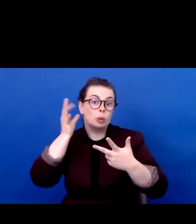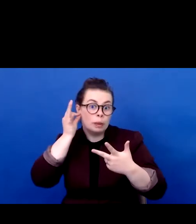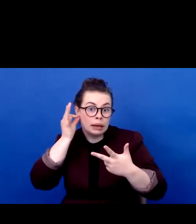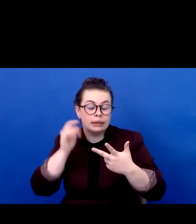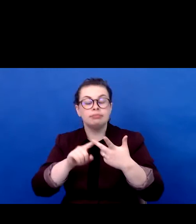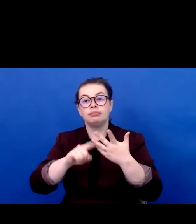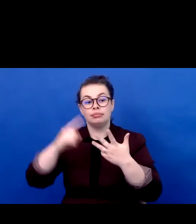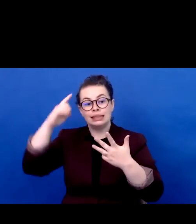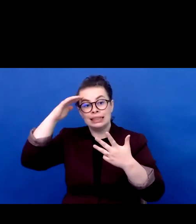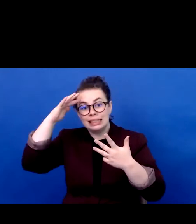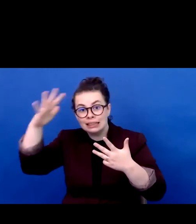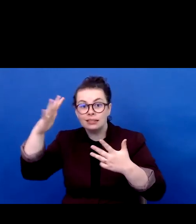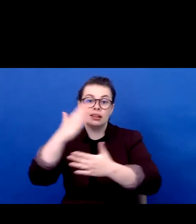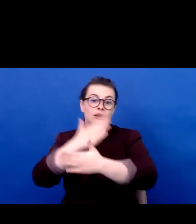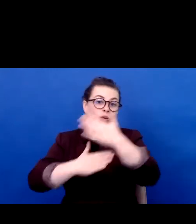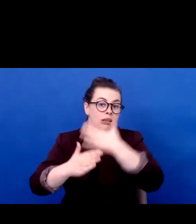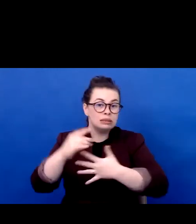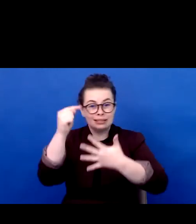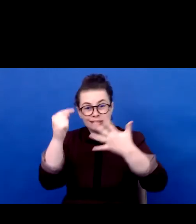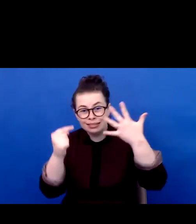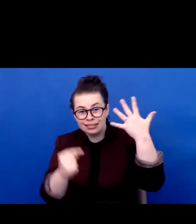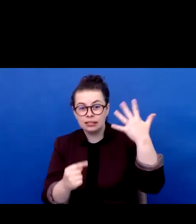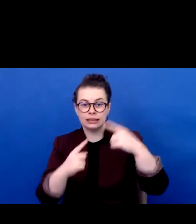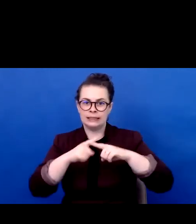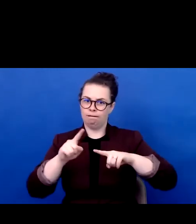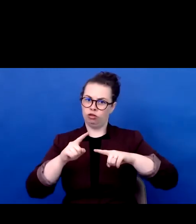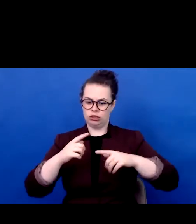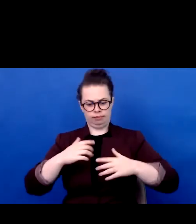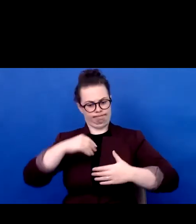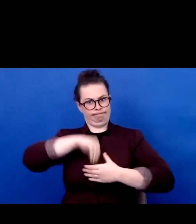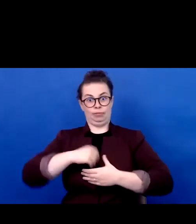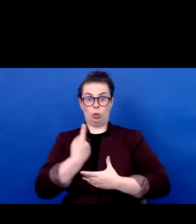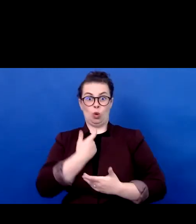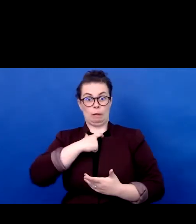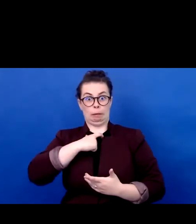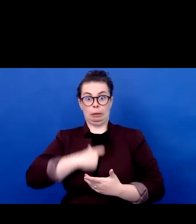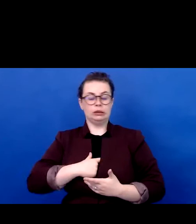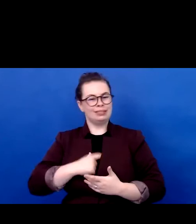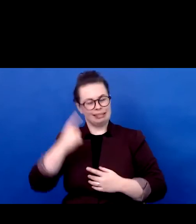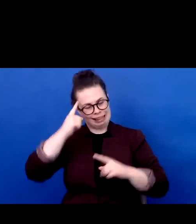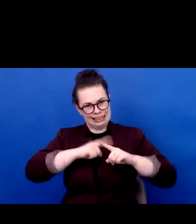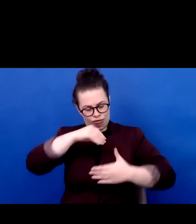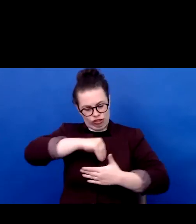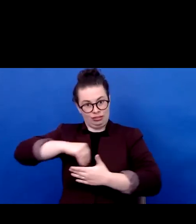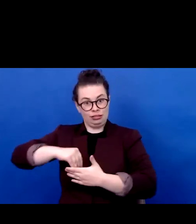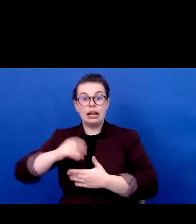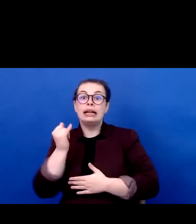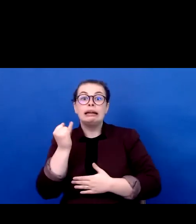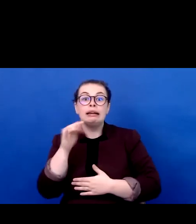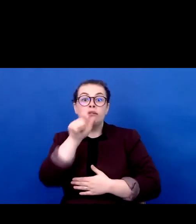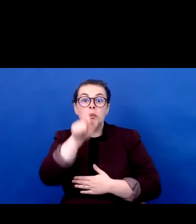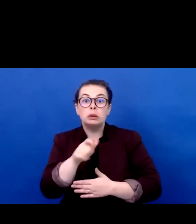and also those that living in the institution must be provided by information about how to protect